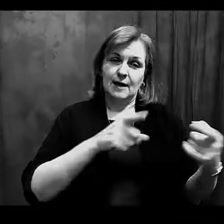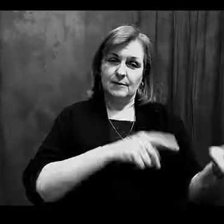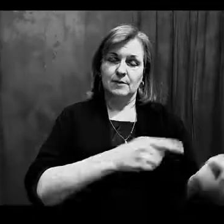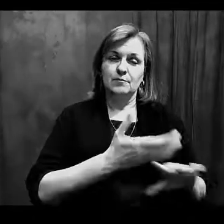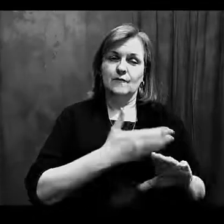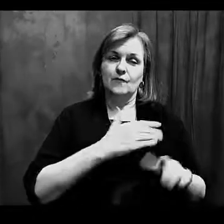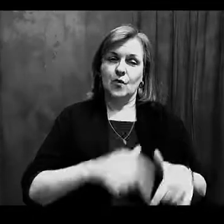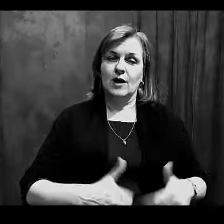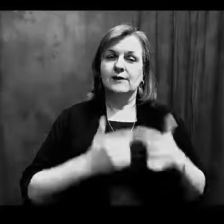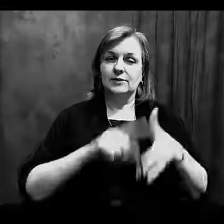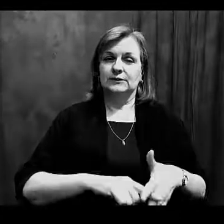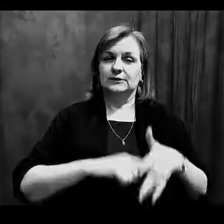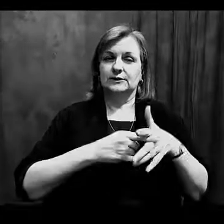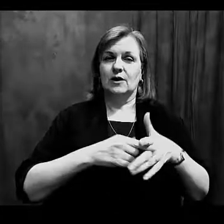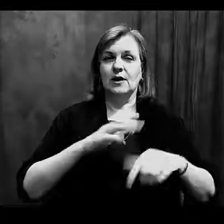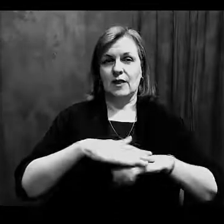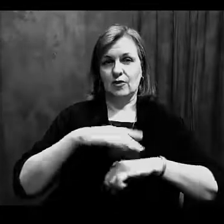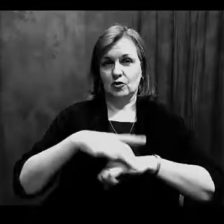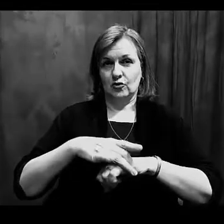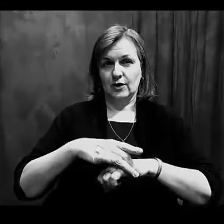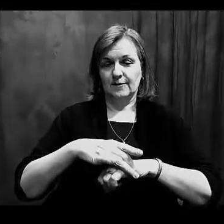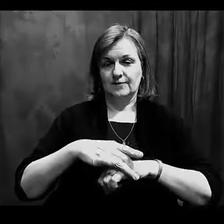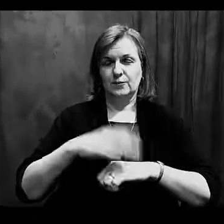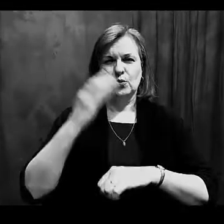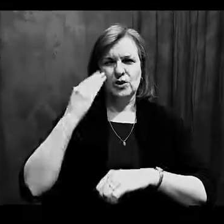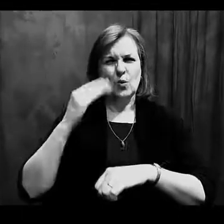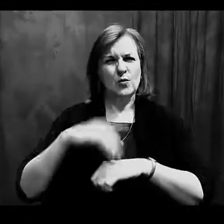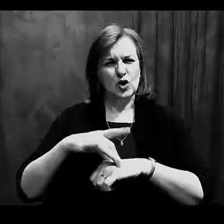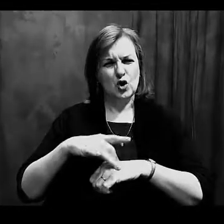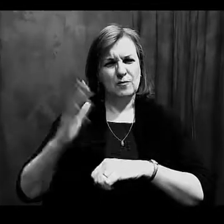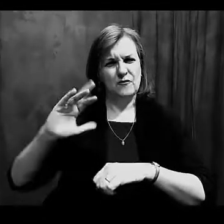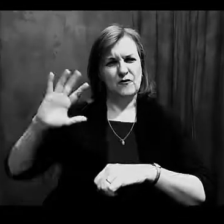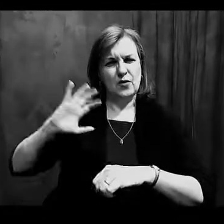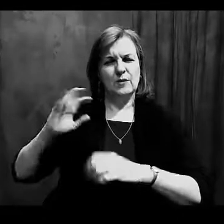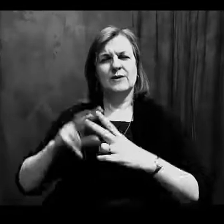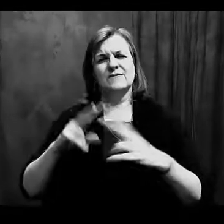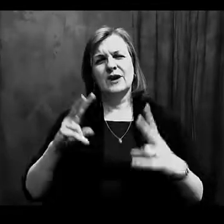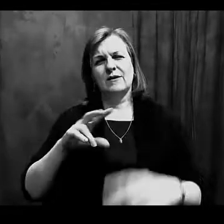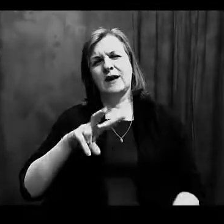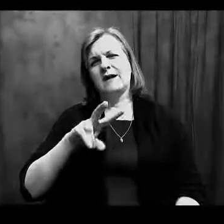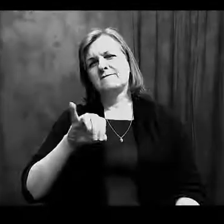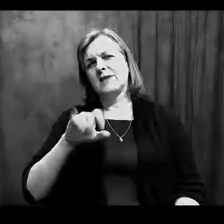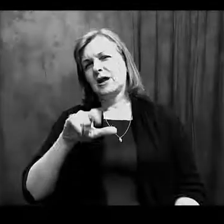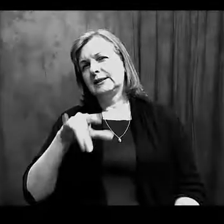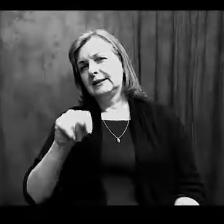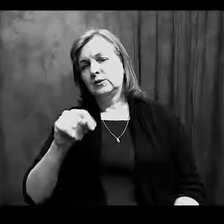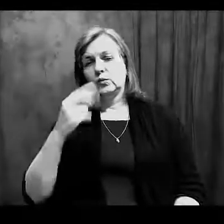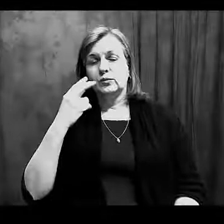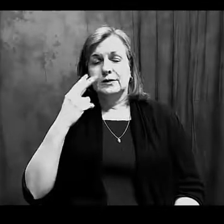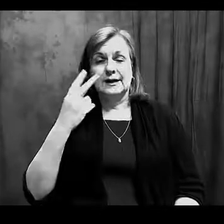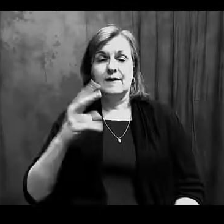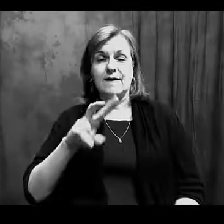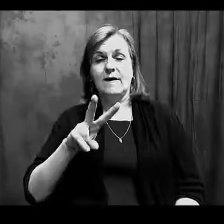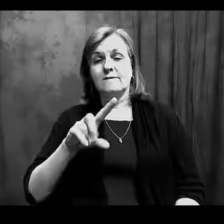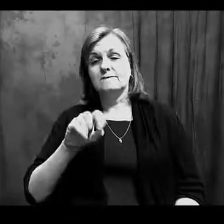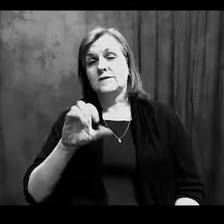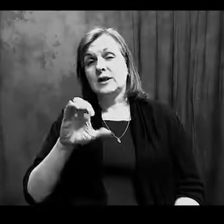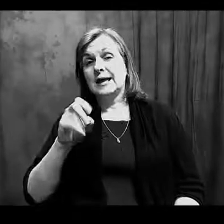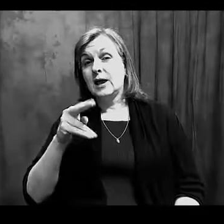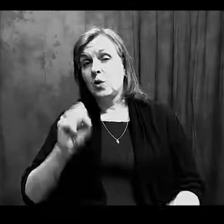to get life started on this planet we know that the earth was also very violent place early on so high volcanic activity and lightning